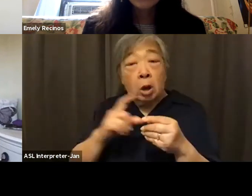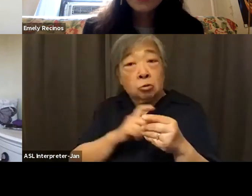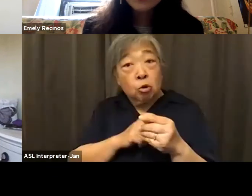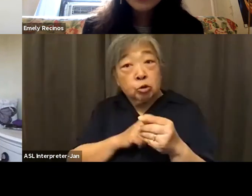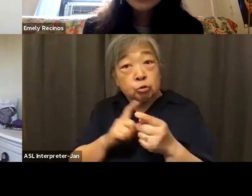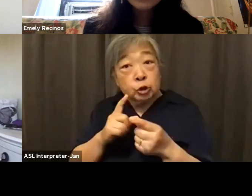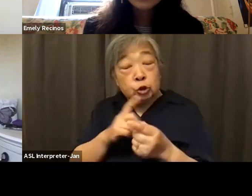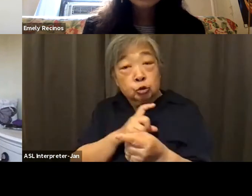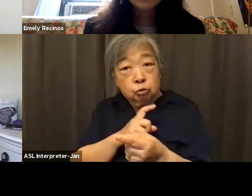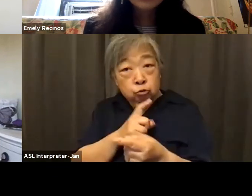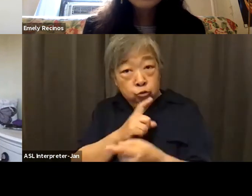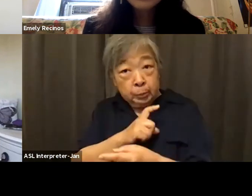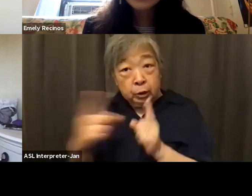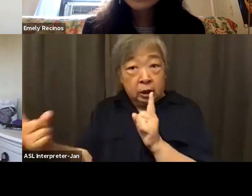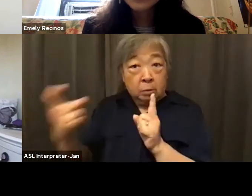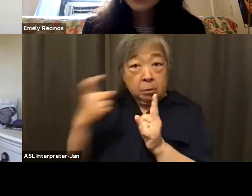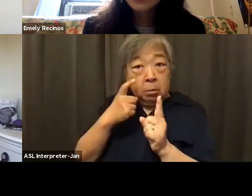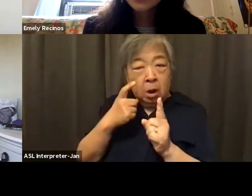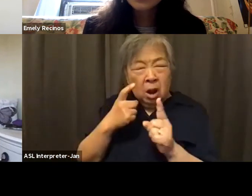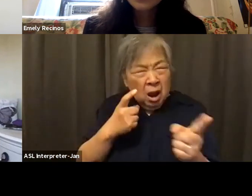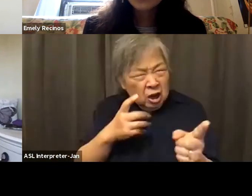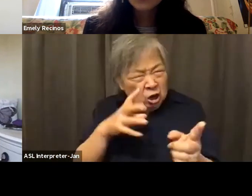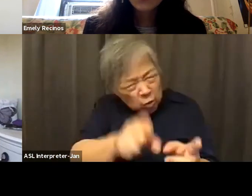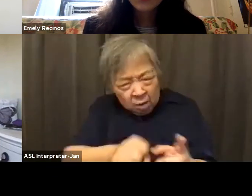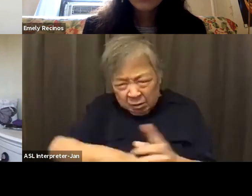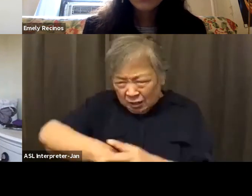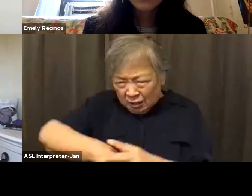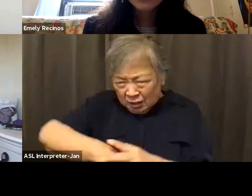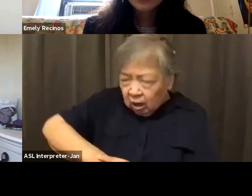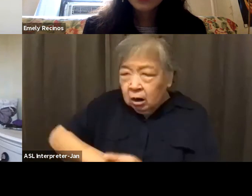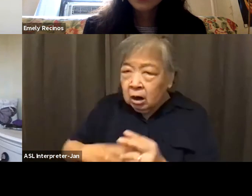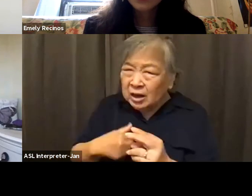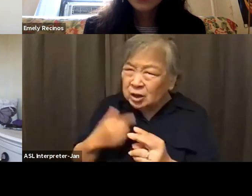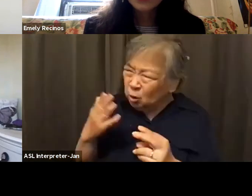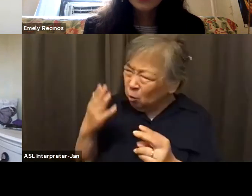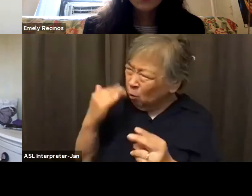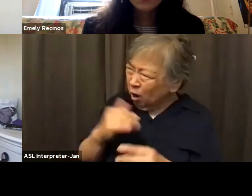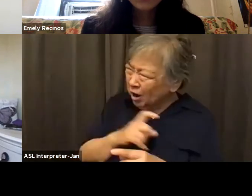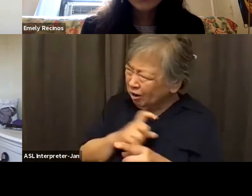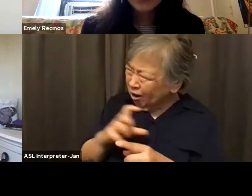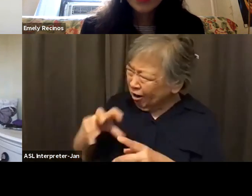grabbed me and squeezed me really tight and I didn't know if it was like, oh, you're blind